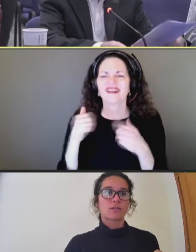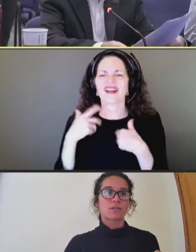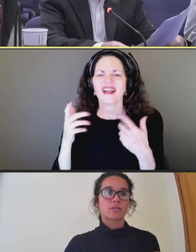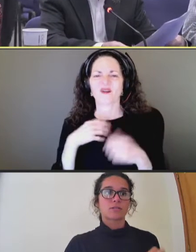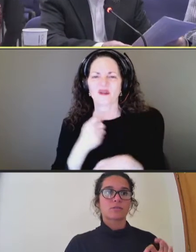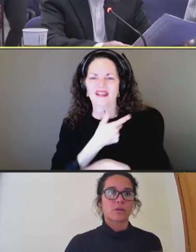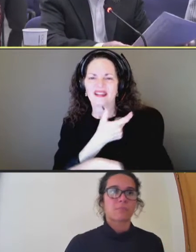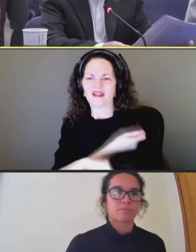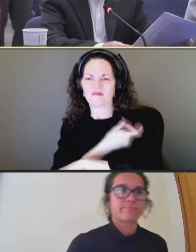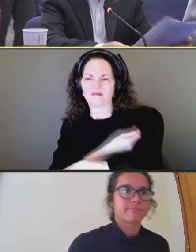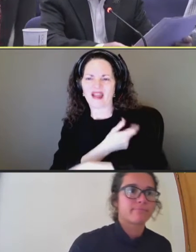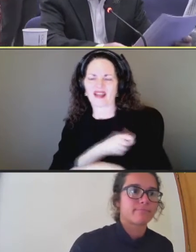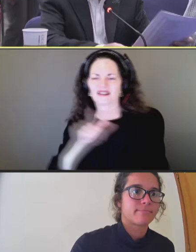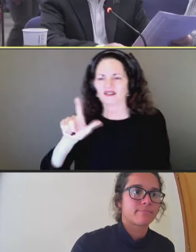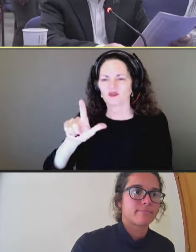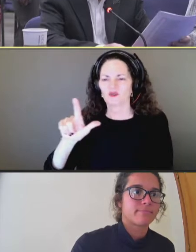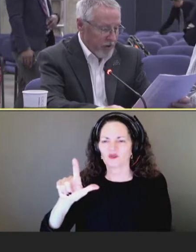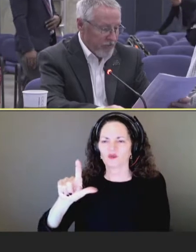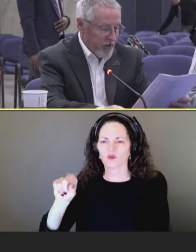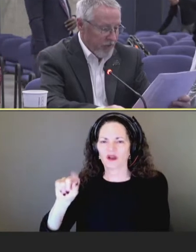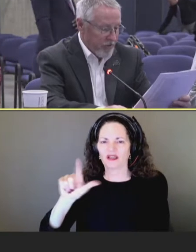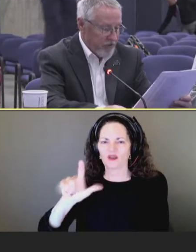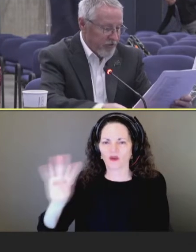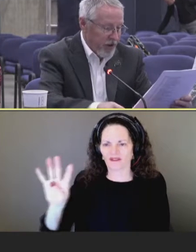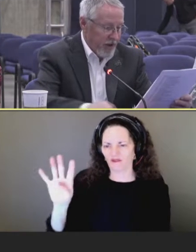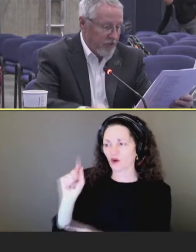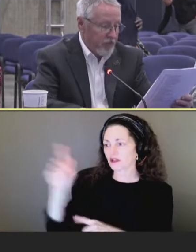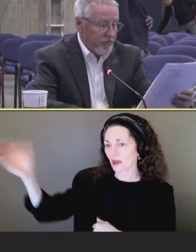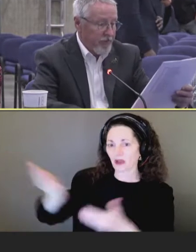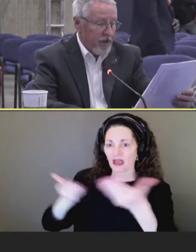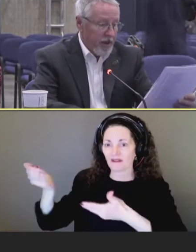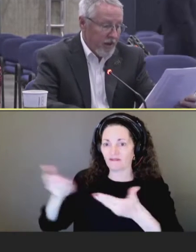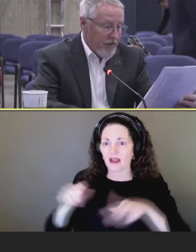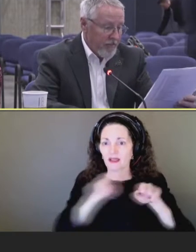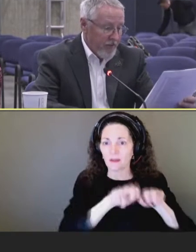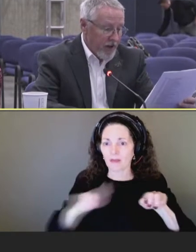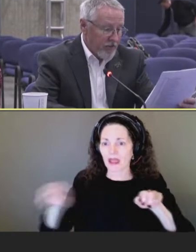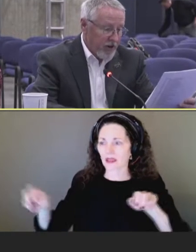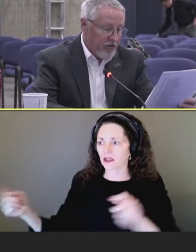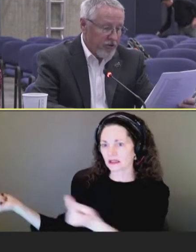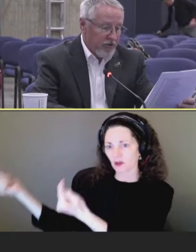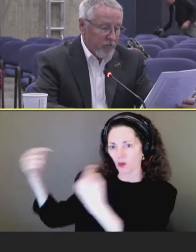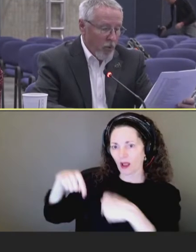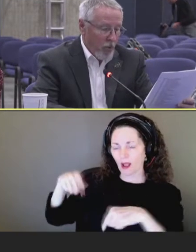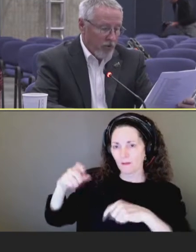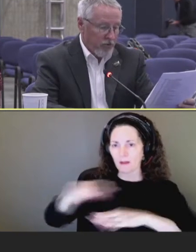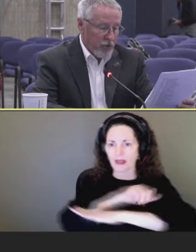the panelists that are in the room to come to the stage. Vaccination is an important tool